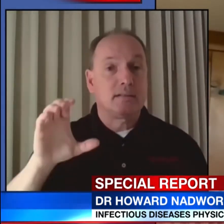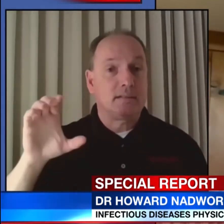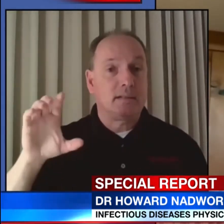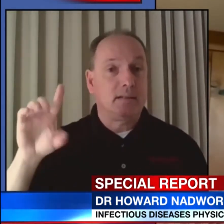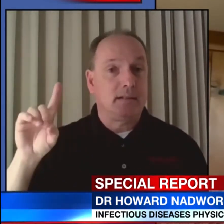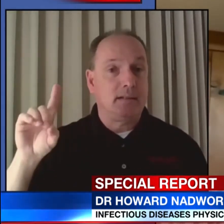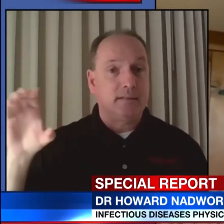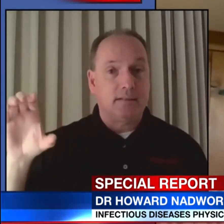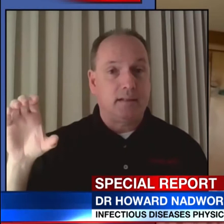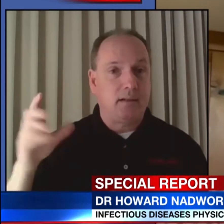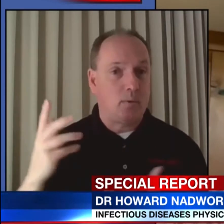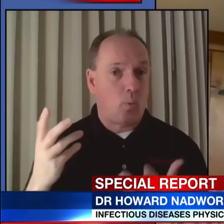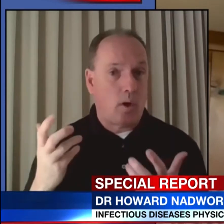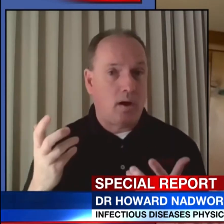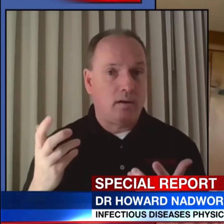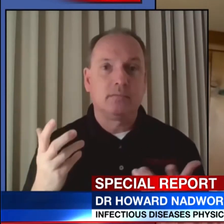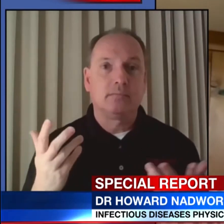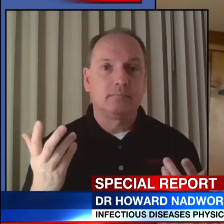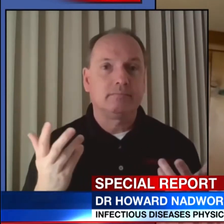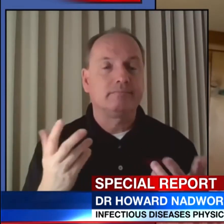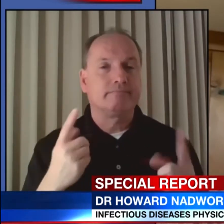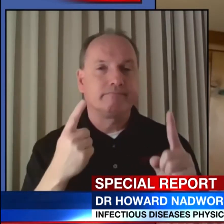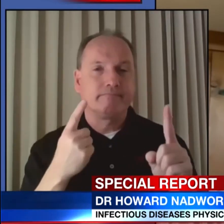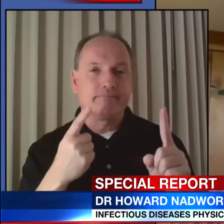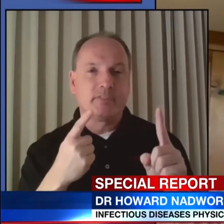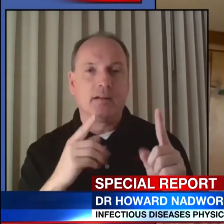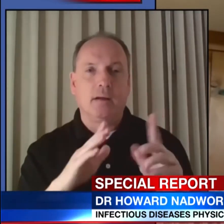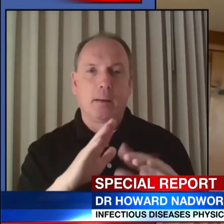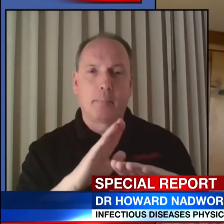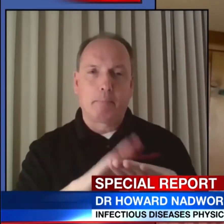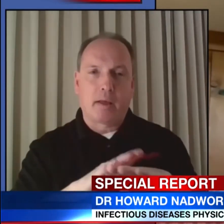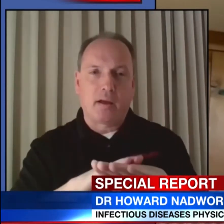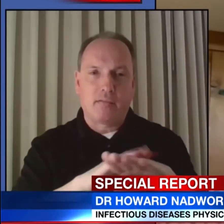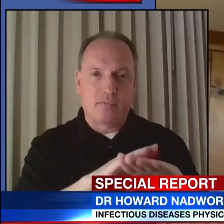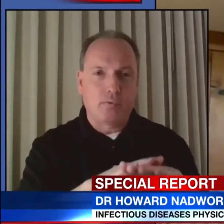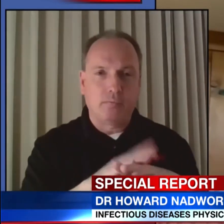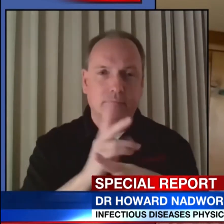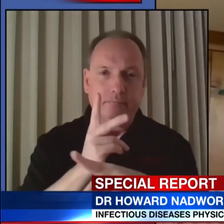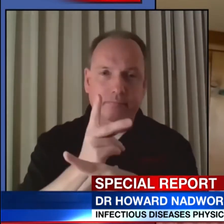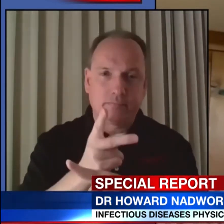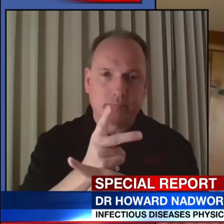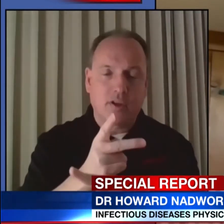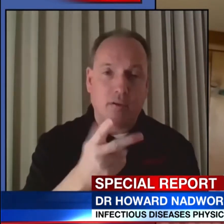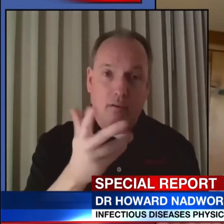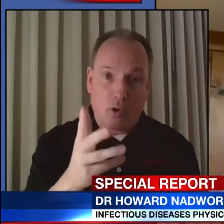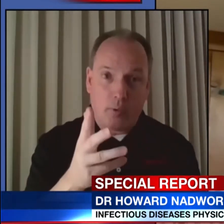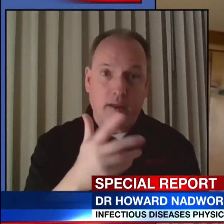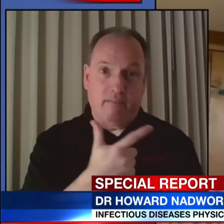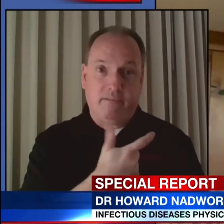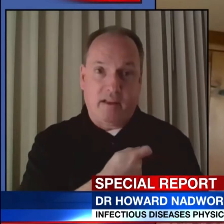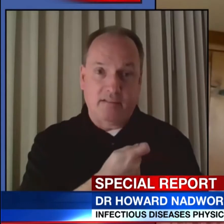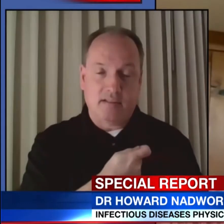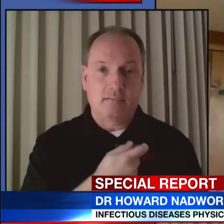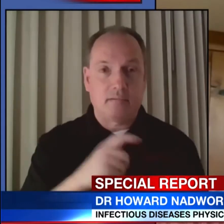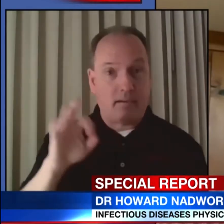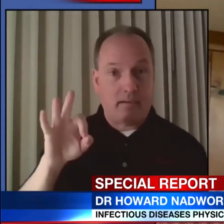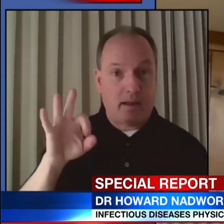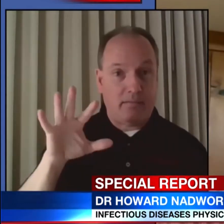THIS PANDEMIC AND THE NEW VARIANCES THAT ARE SHOWING UP, I THINK THE CDC WANTS TO BE CAUTIOUS.